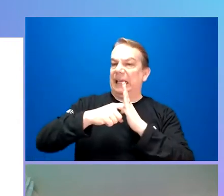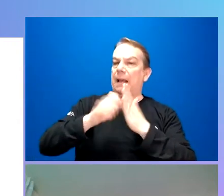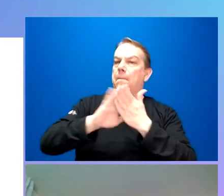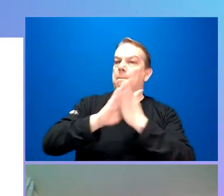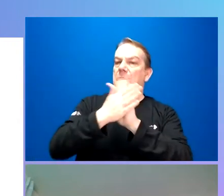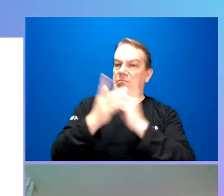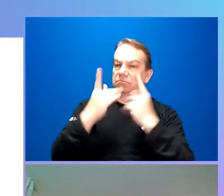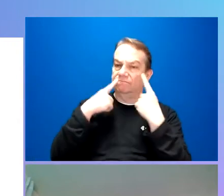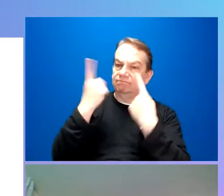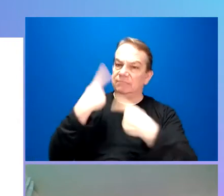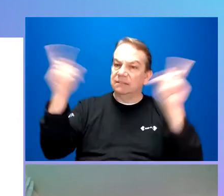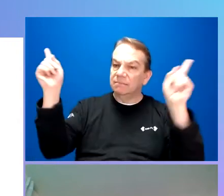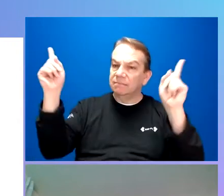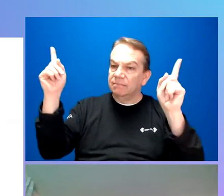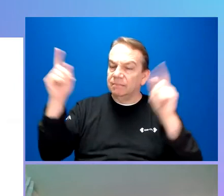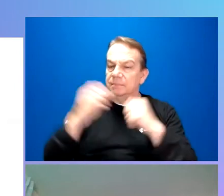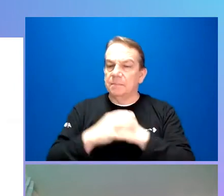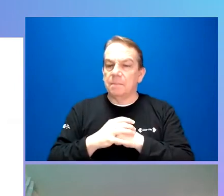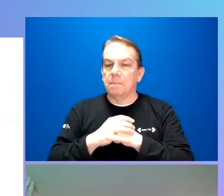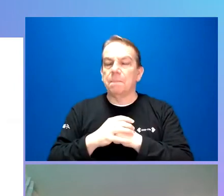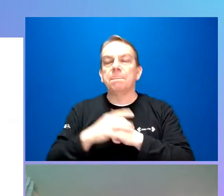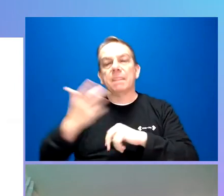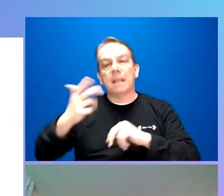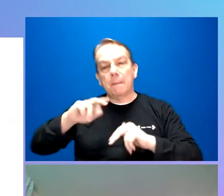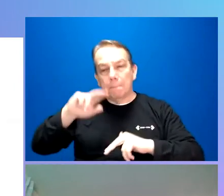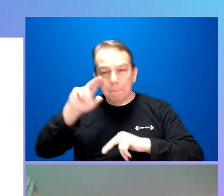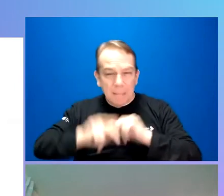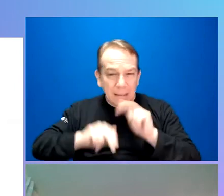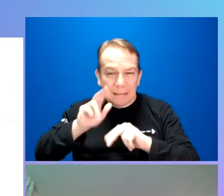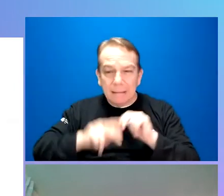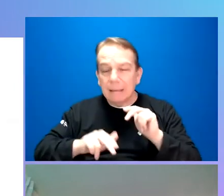then, um, building upon the